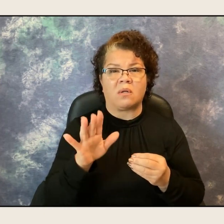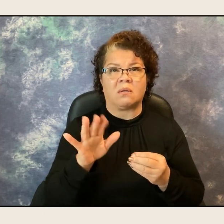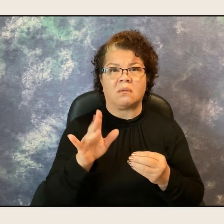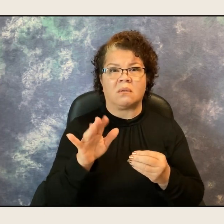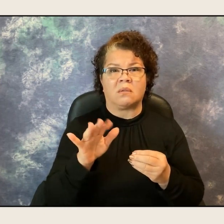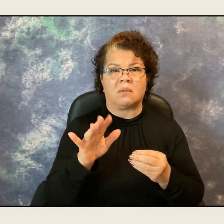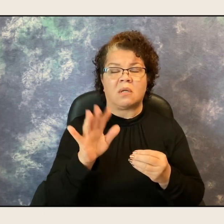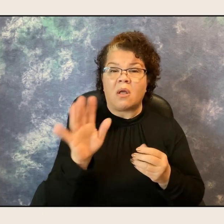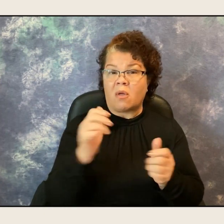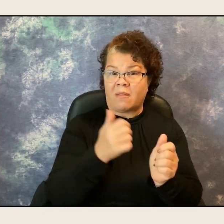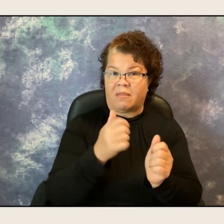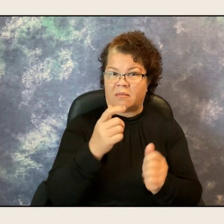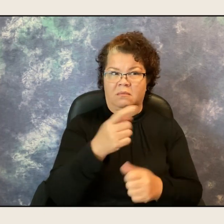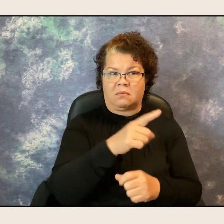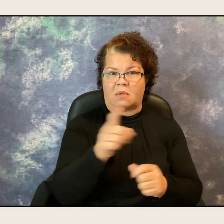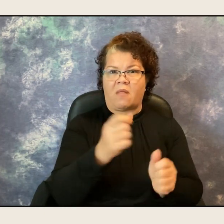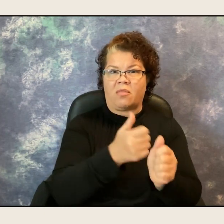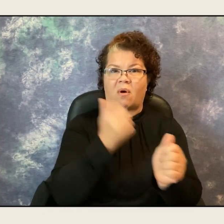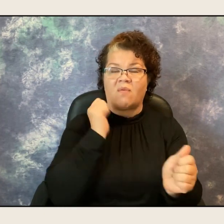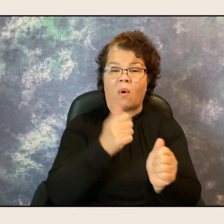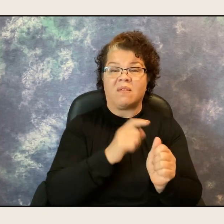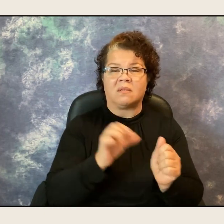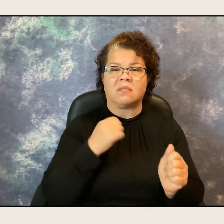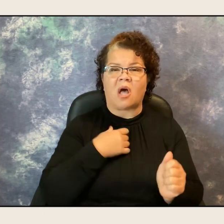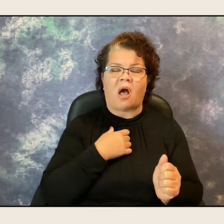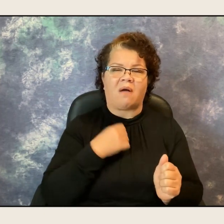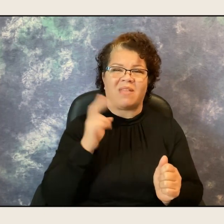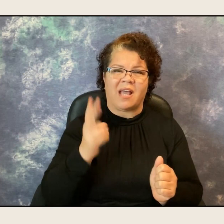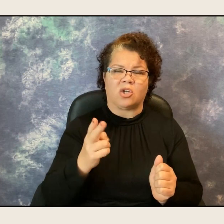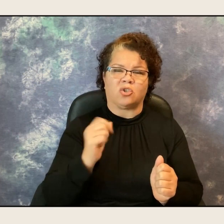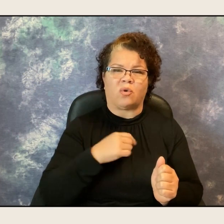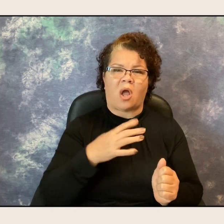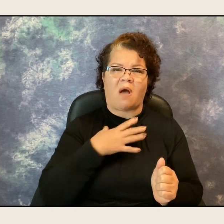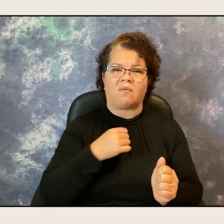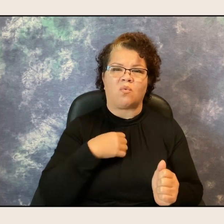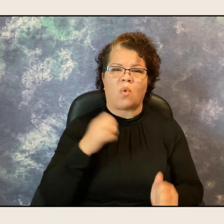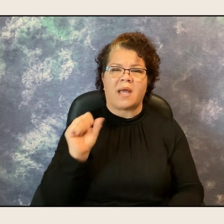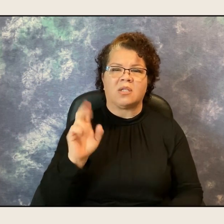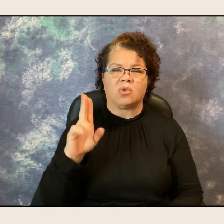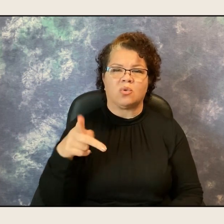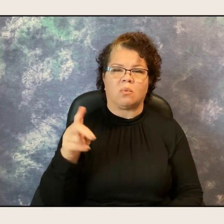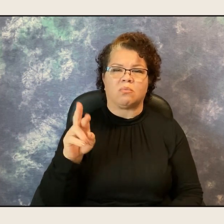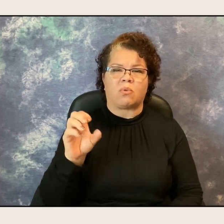of the history of white supremacy. Maybe looking not against white supremacy,